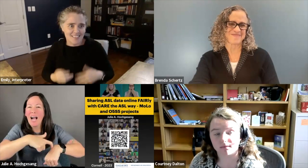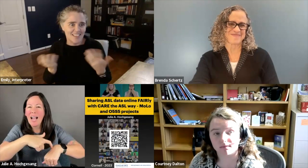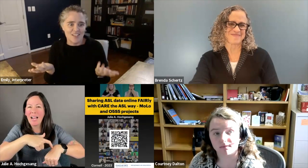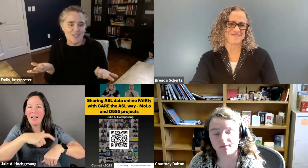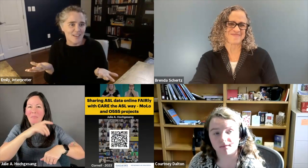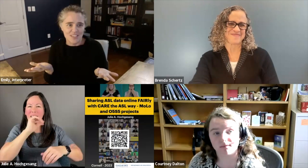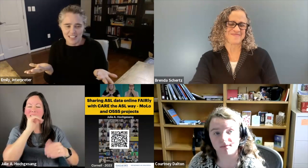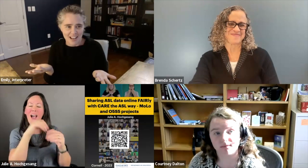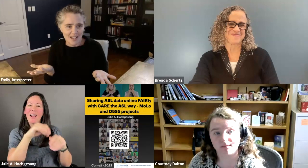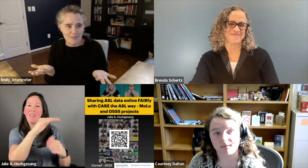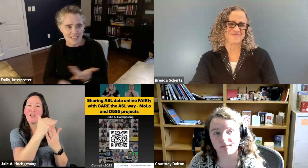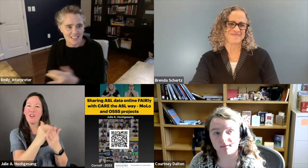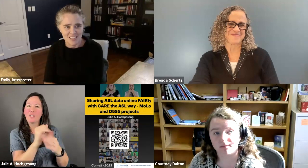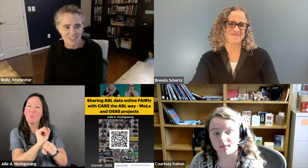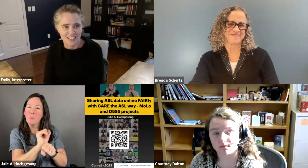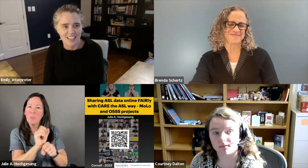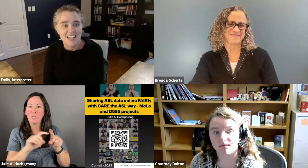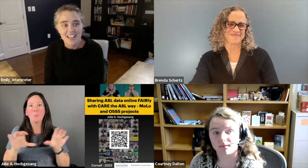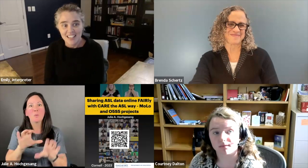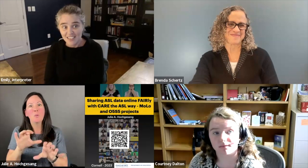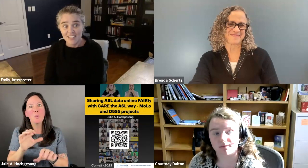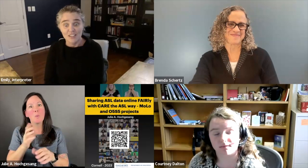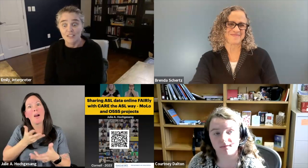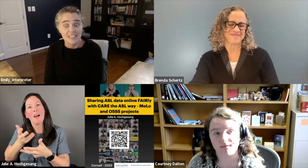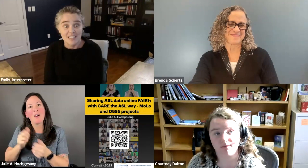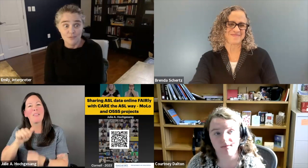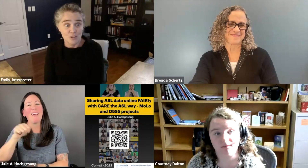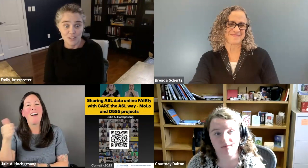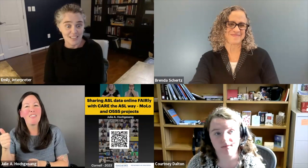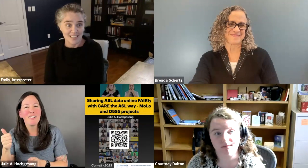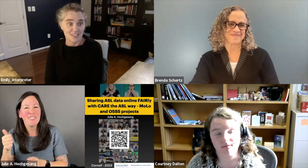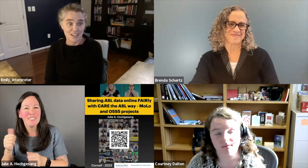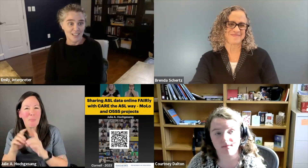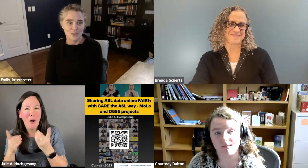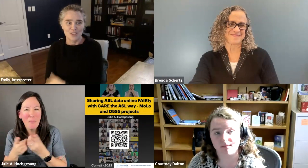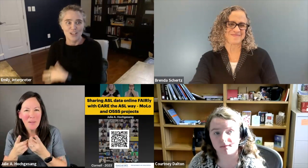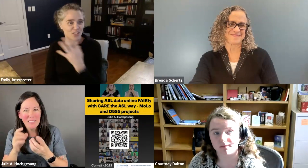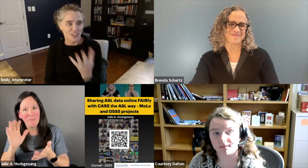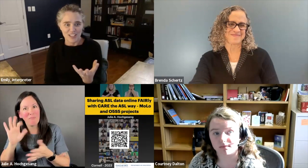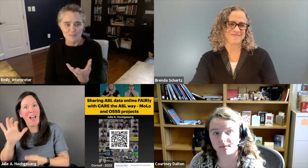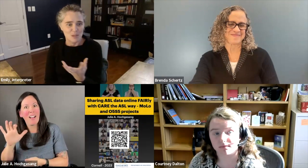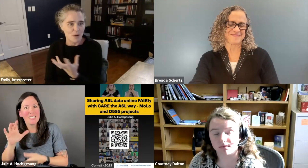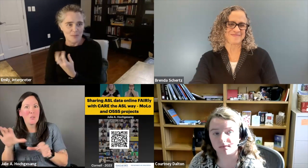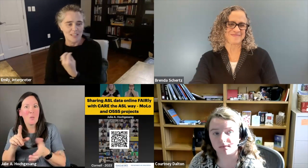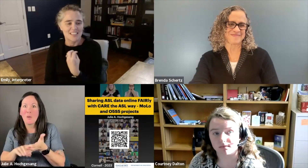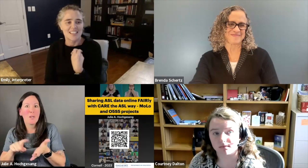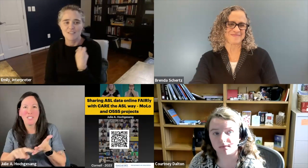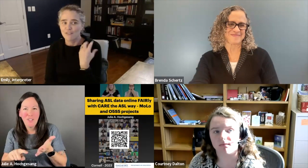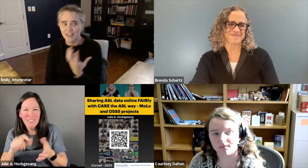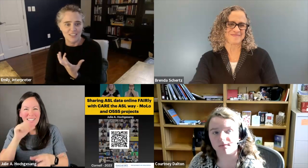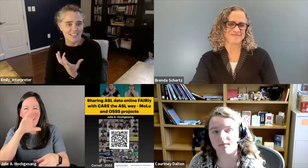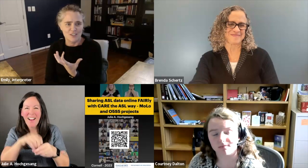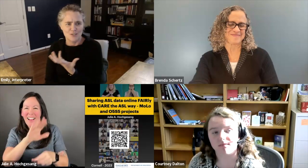they don't have the time necessarily in their list of Duties to interact with other departments and faculty to do